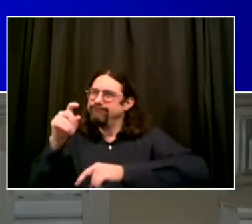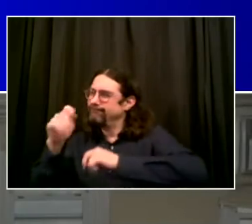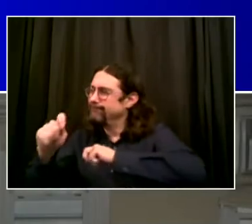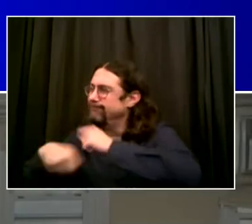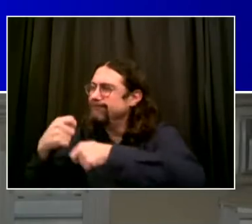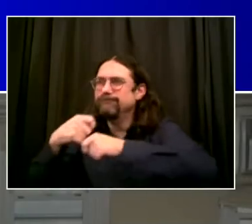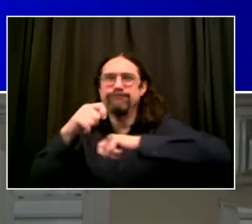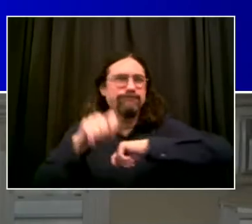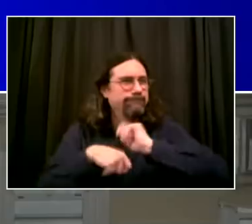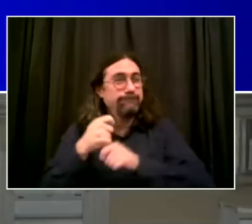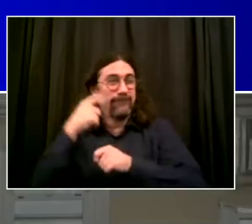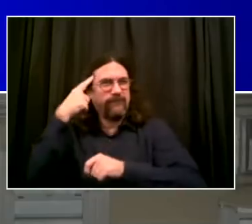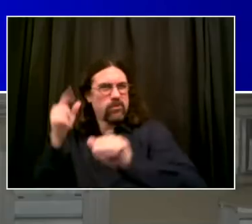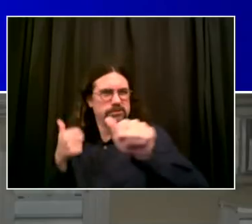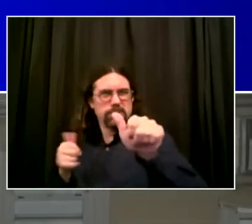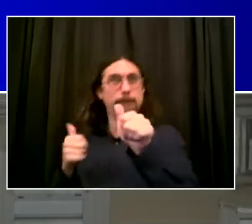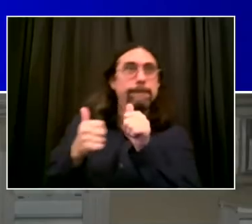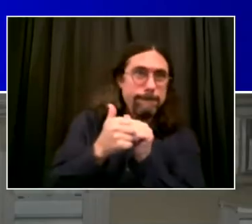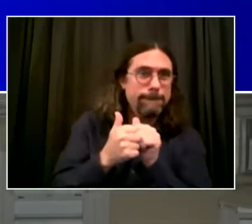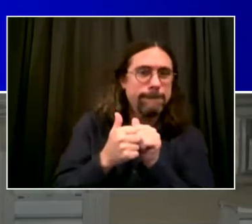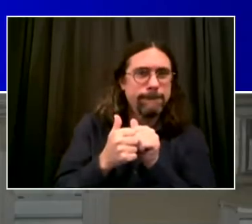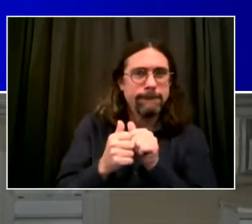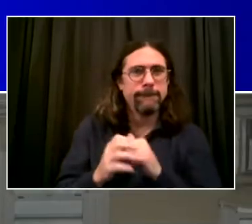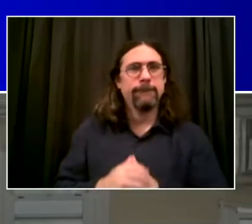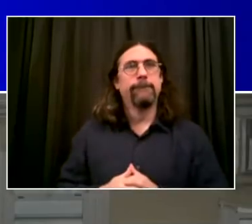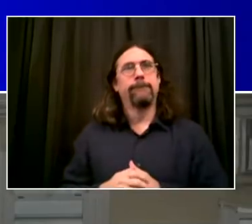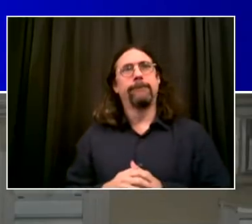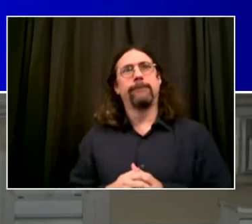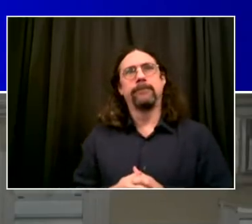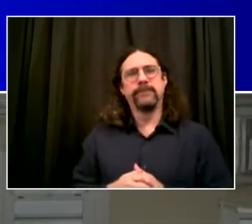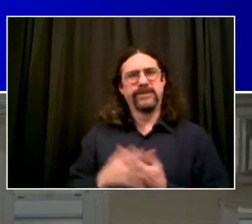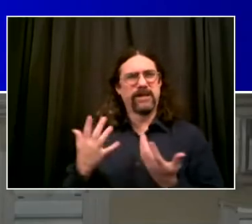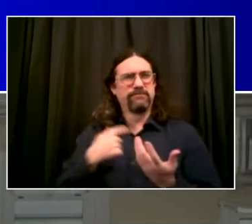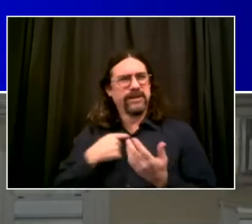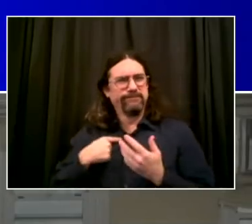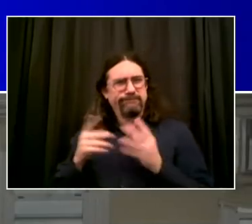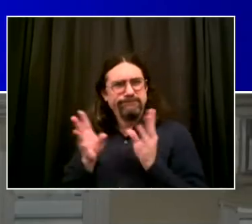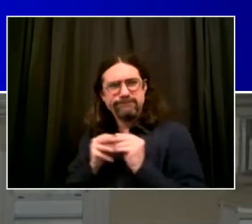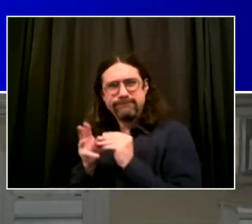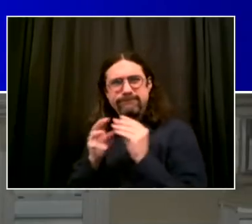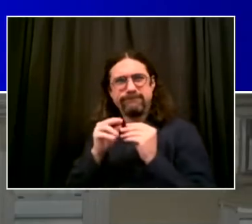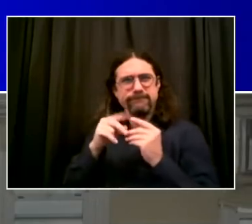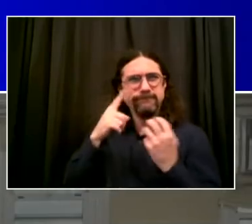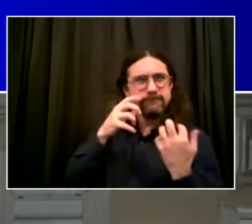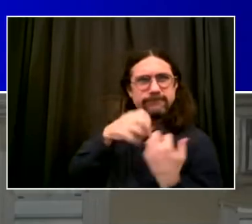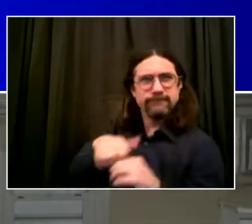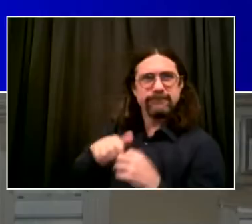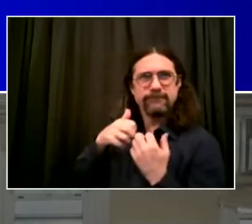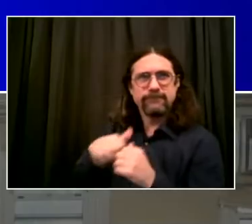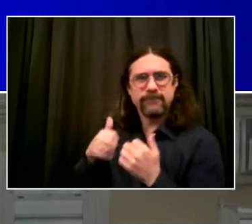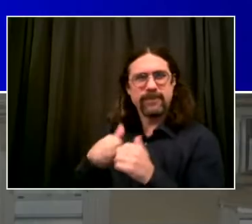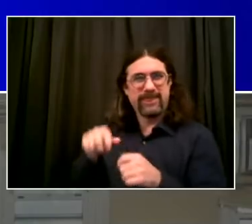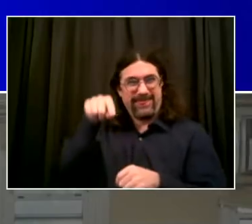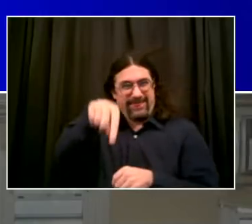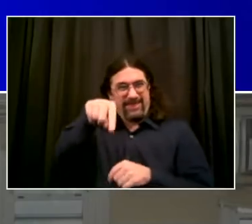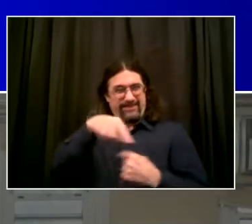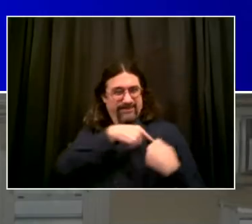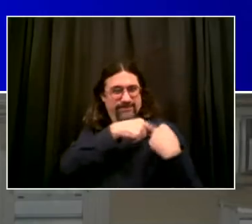A 2021 STUDENT ACHIEVEMENT PLAN. WE WANT ALL NEW YORKERS TO